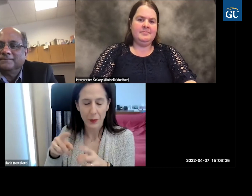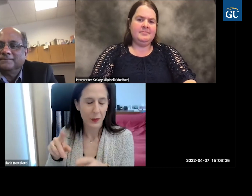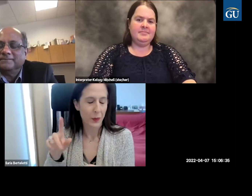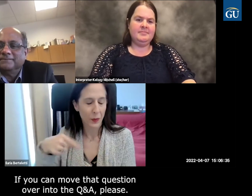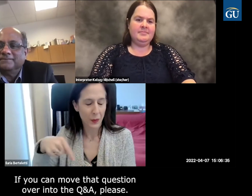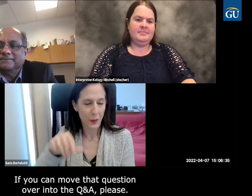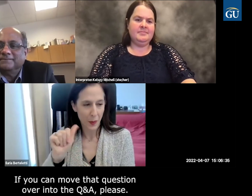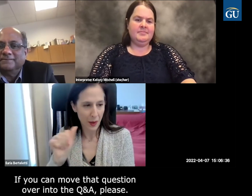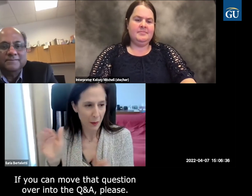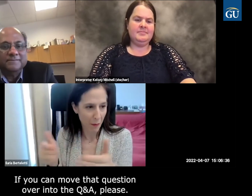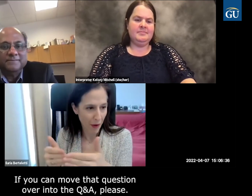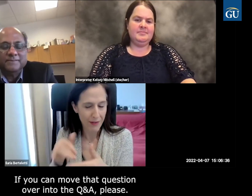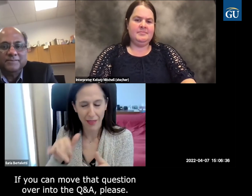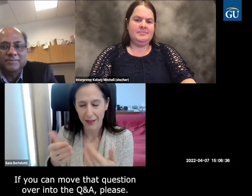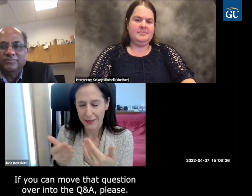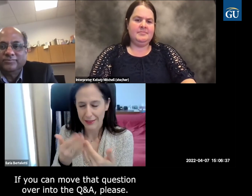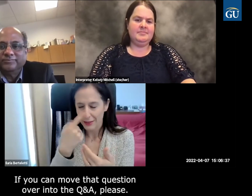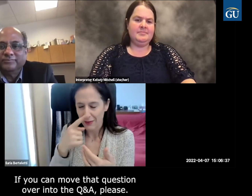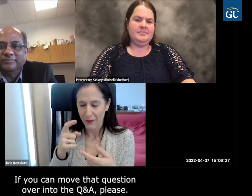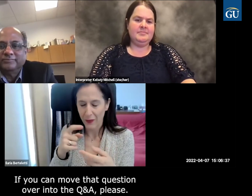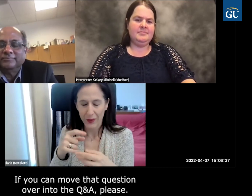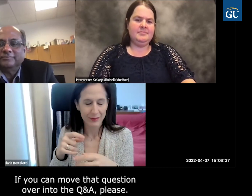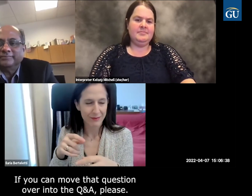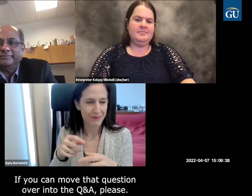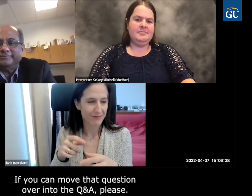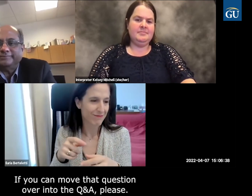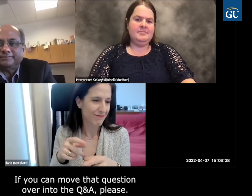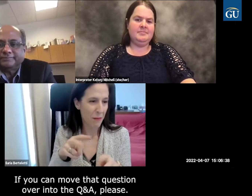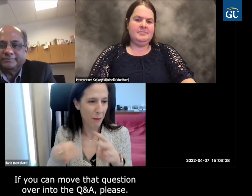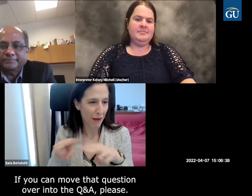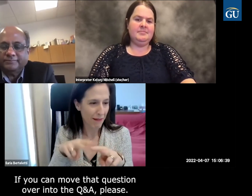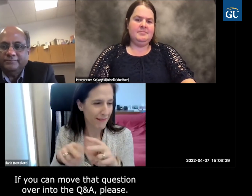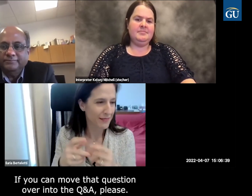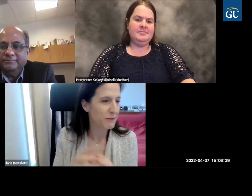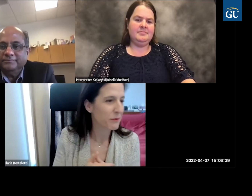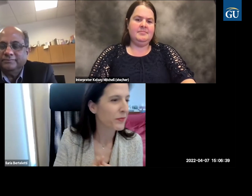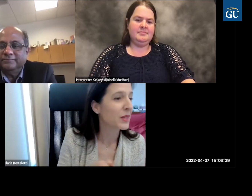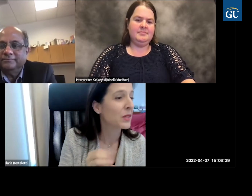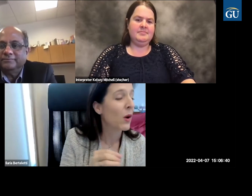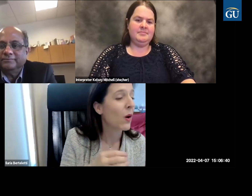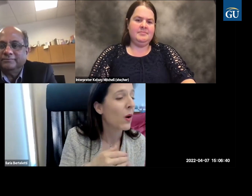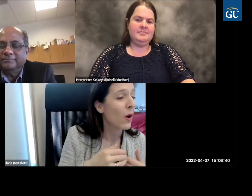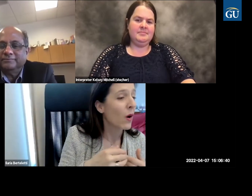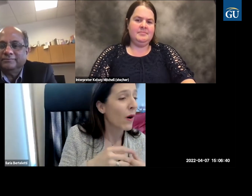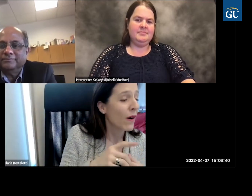um if you can move that question over into the q a please